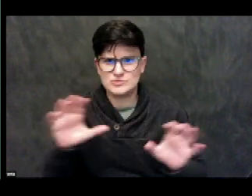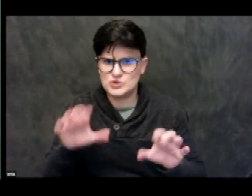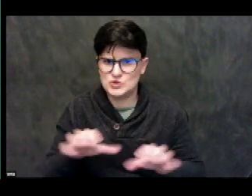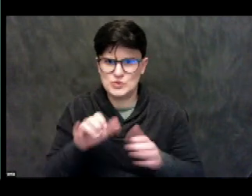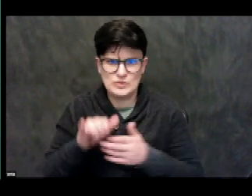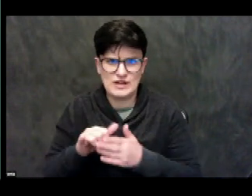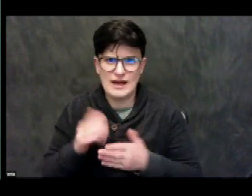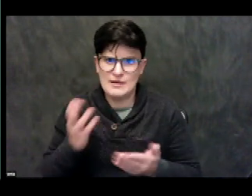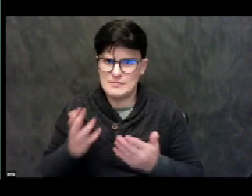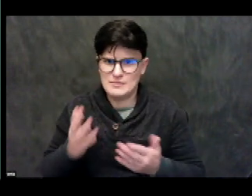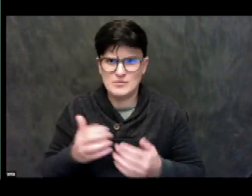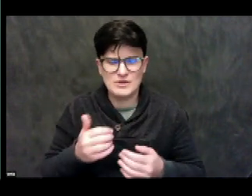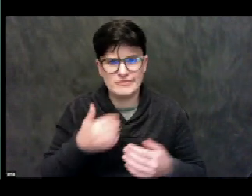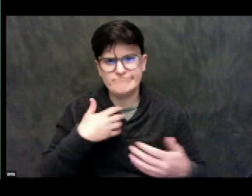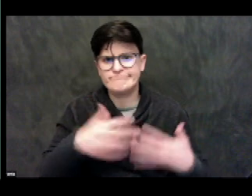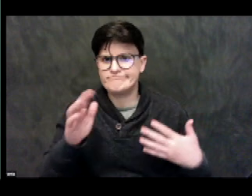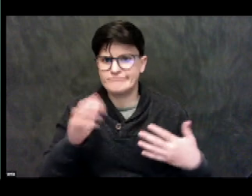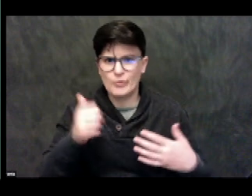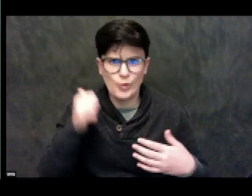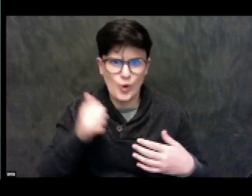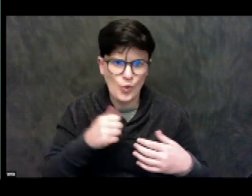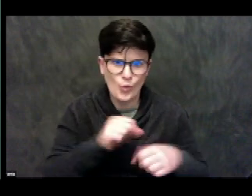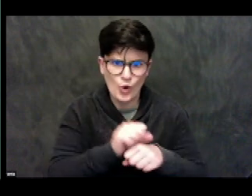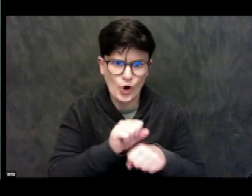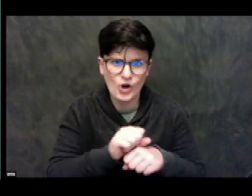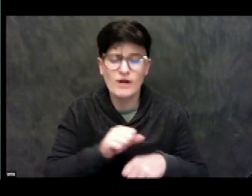I had the plan of having a natural birth.